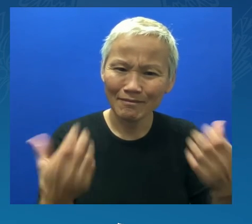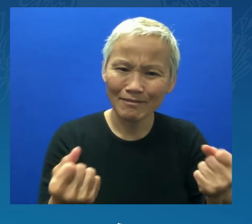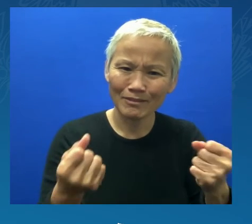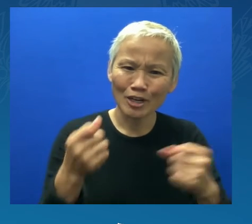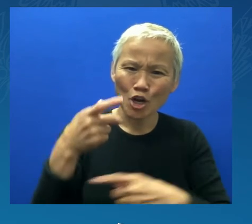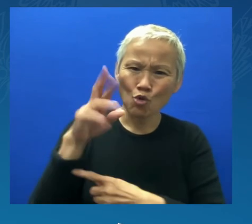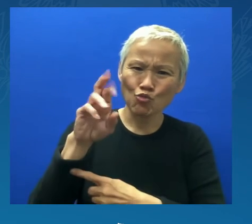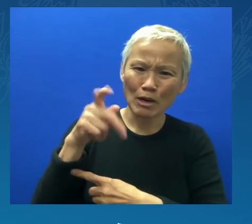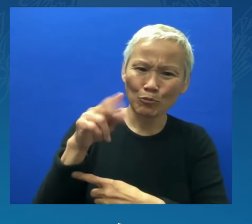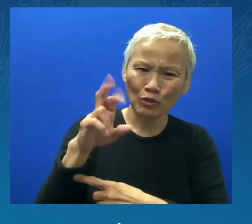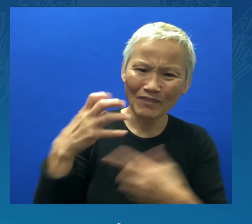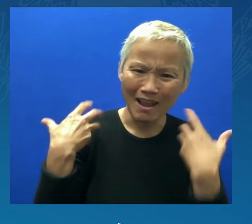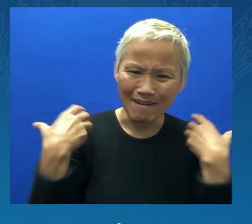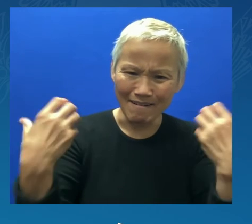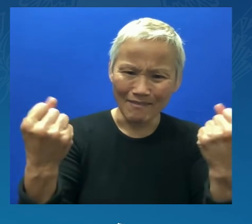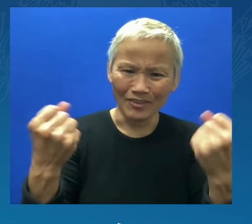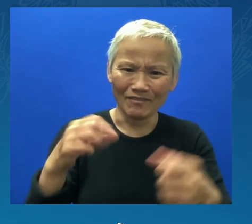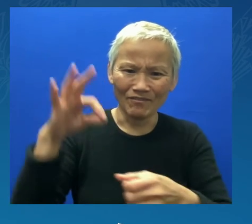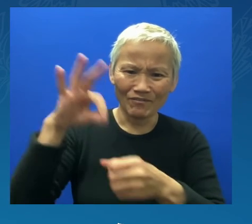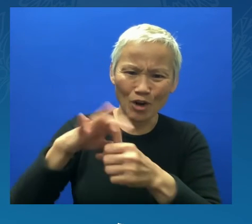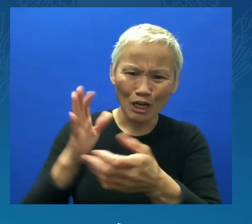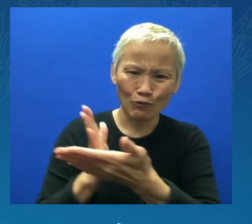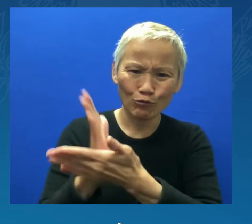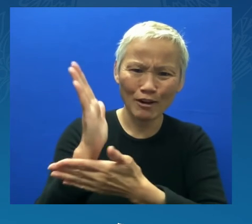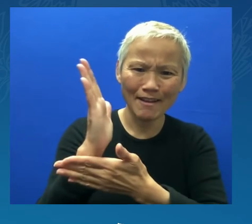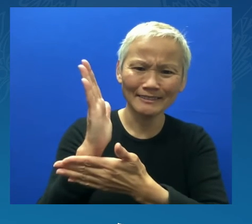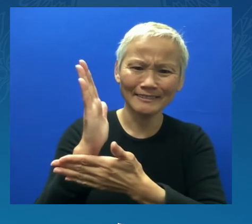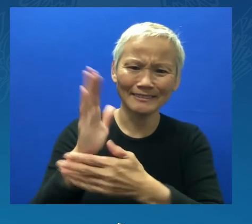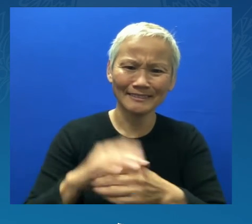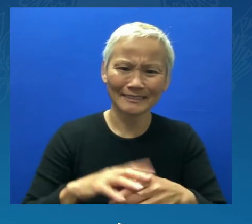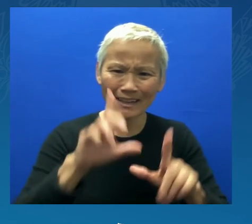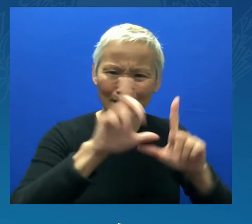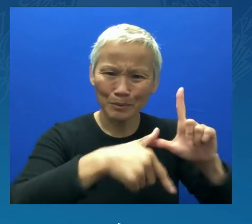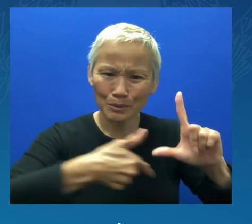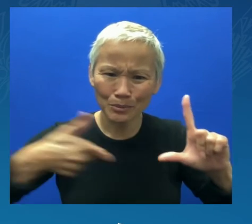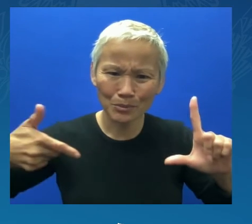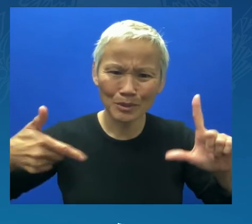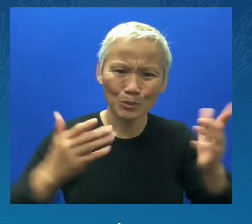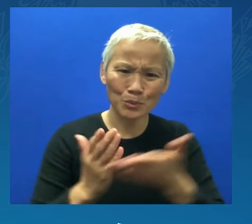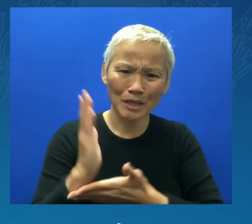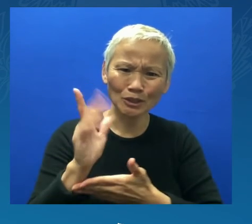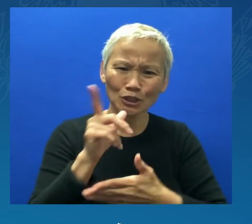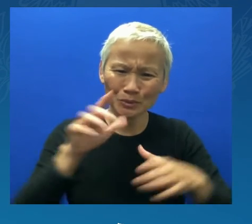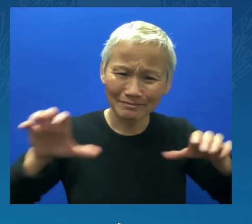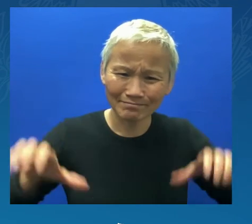fighting forever on LGBTQ rights. Bringing everyone together.